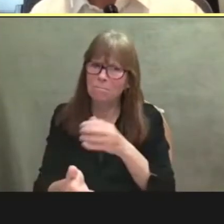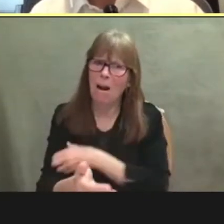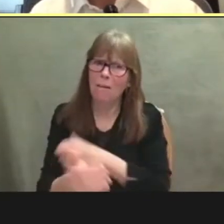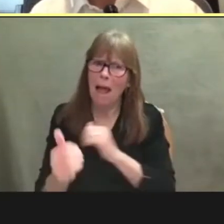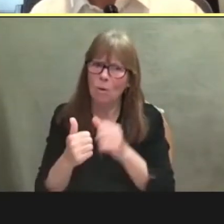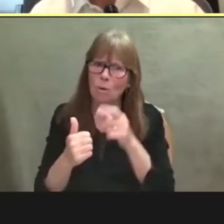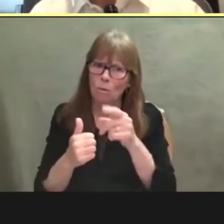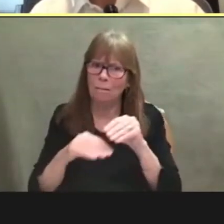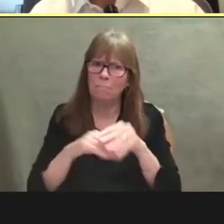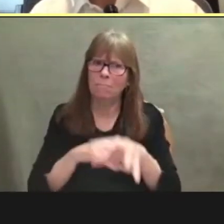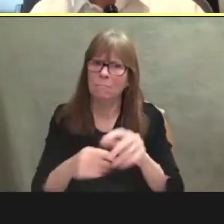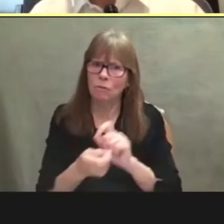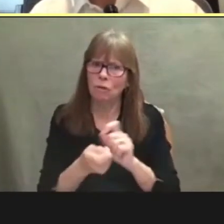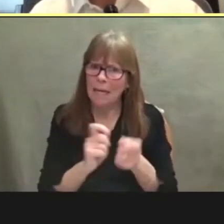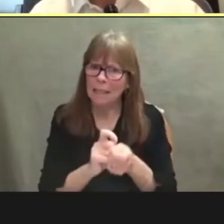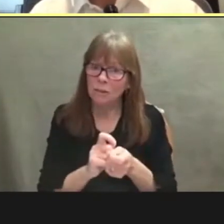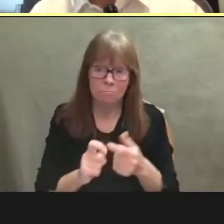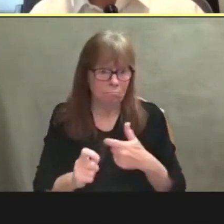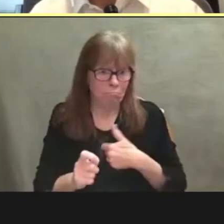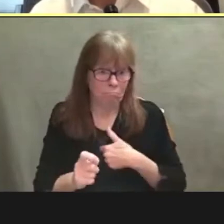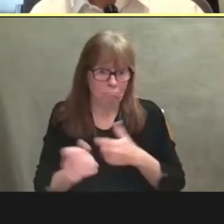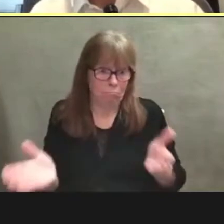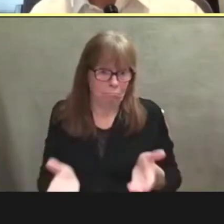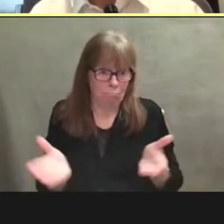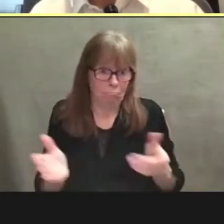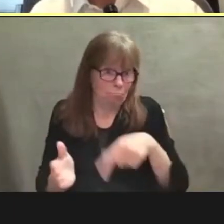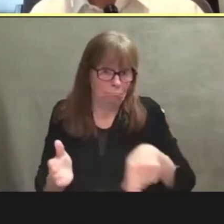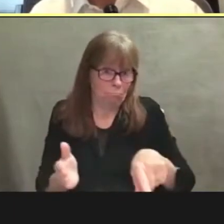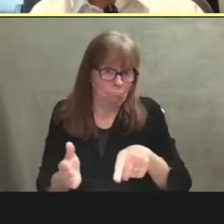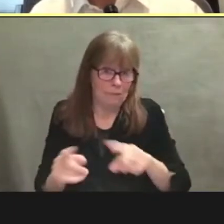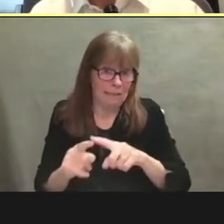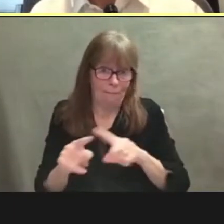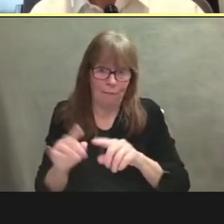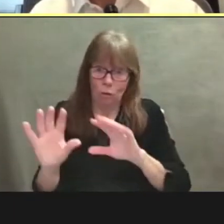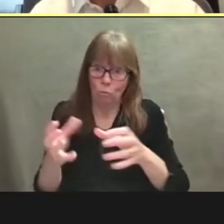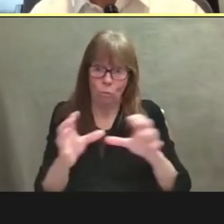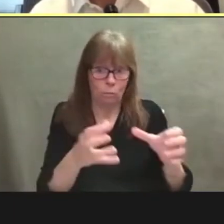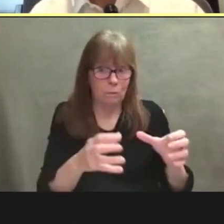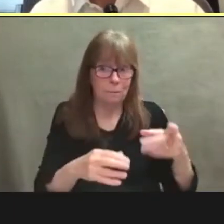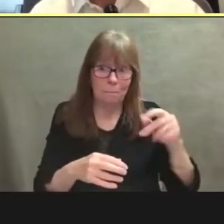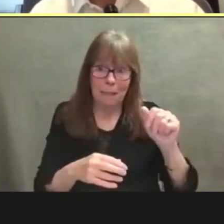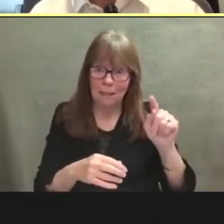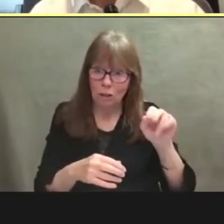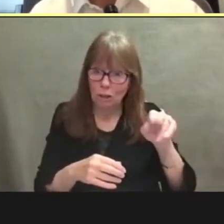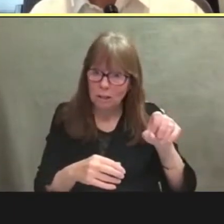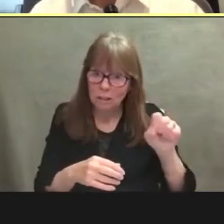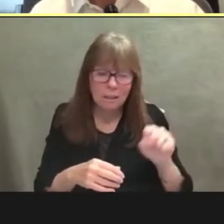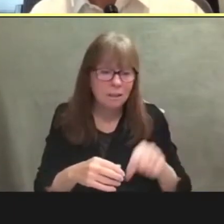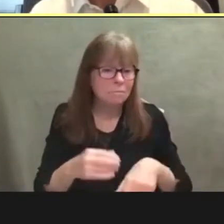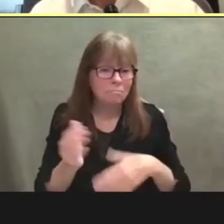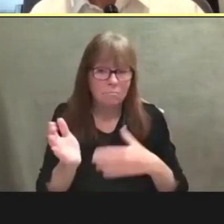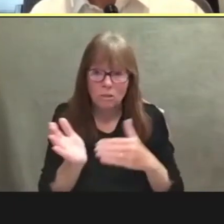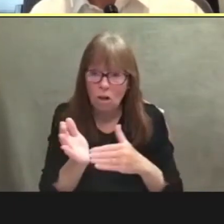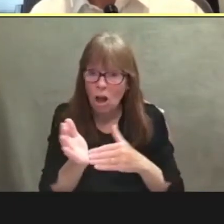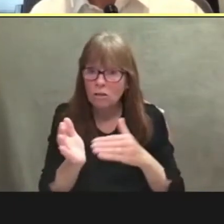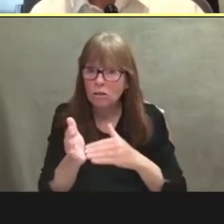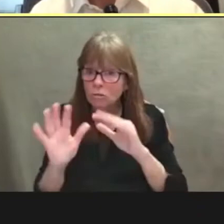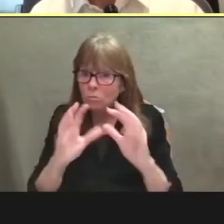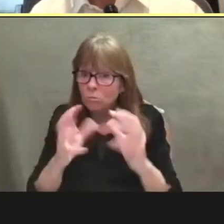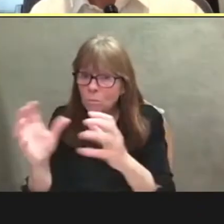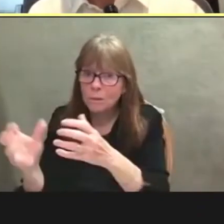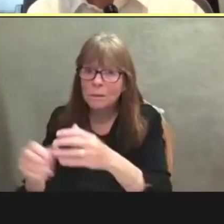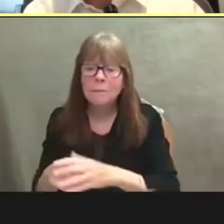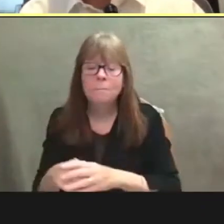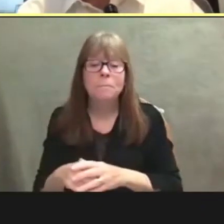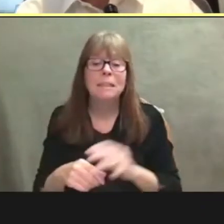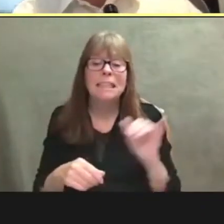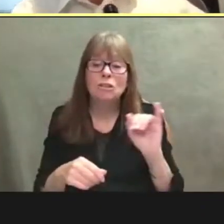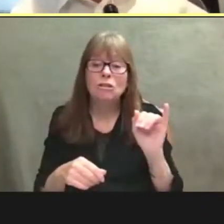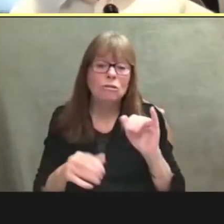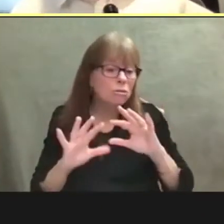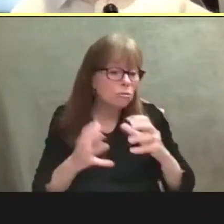I would urge for patient groups and physician groups and provider groups to bond together